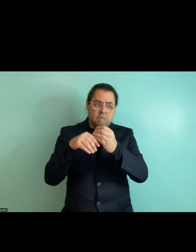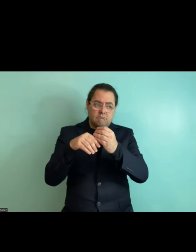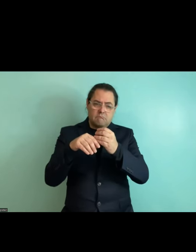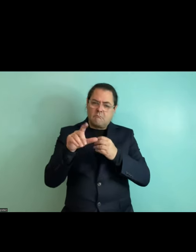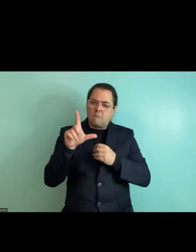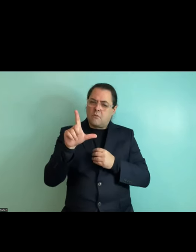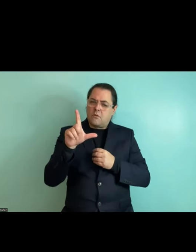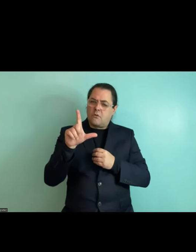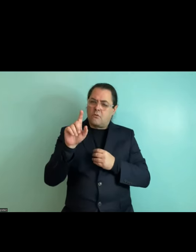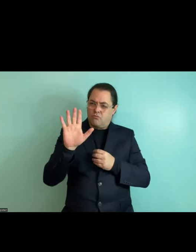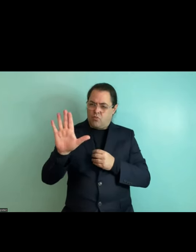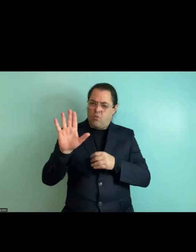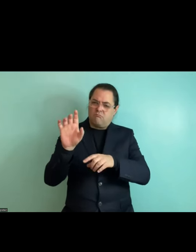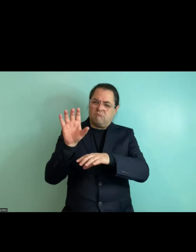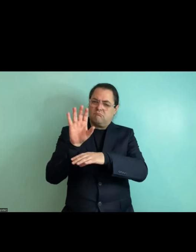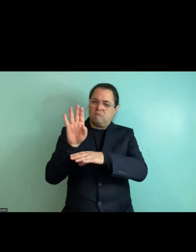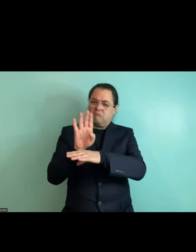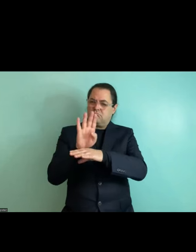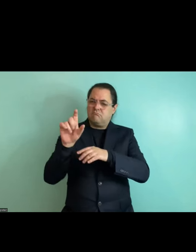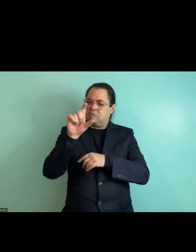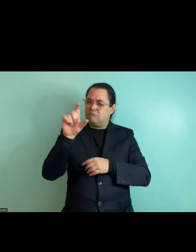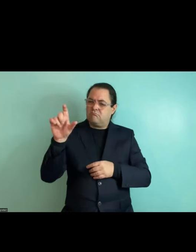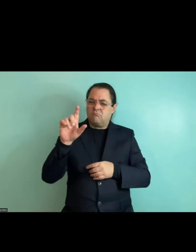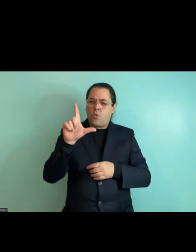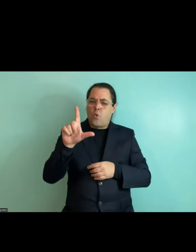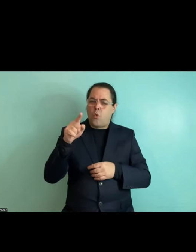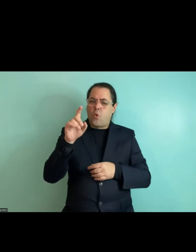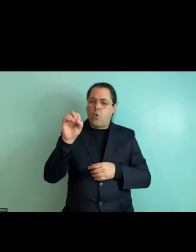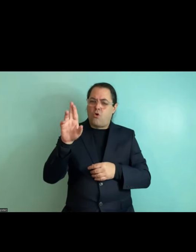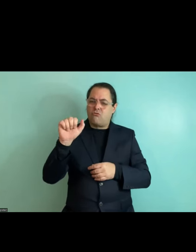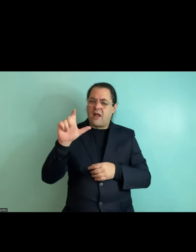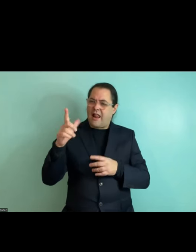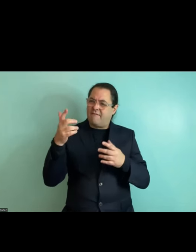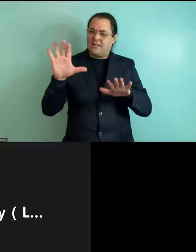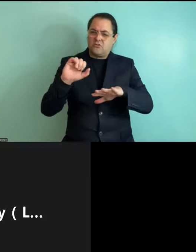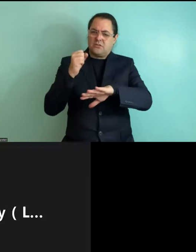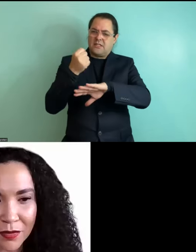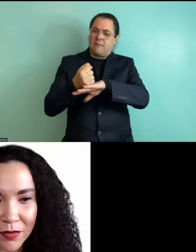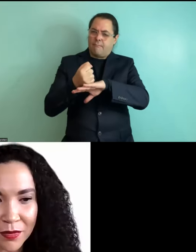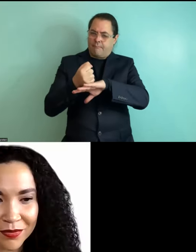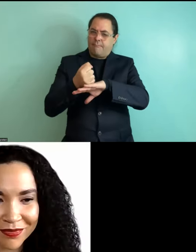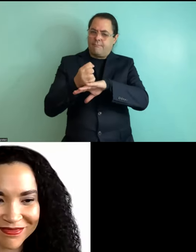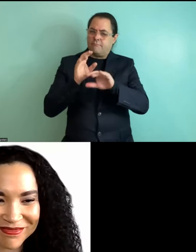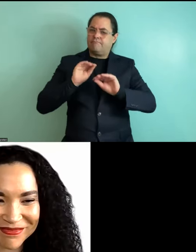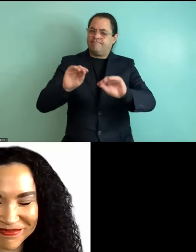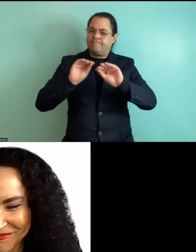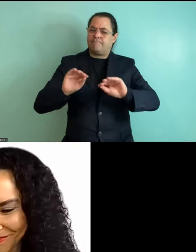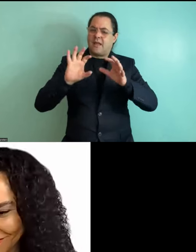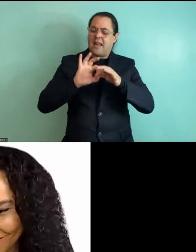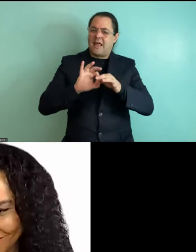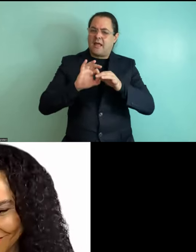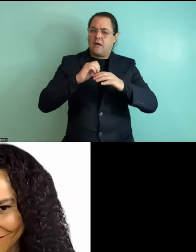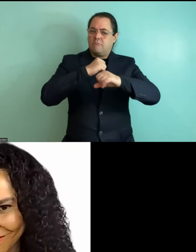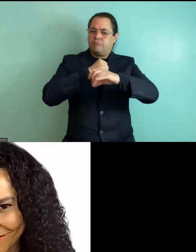11:12:33 Misha Pascagoula me on plus in Academy. 11:12:39 Digital Marketing.